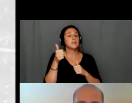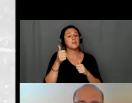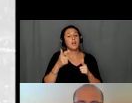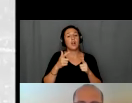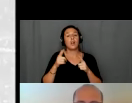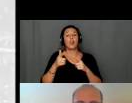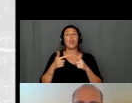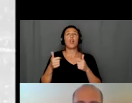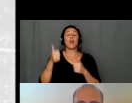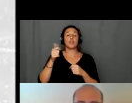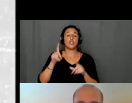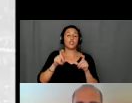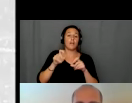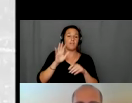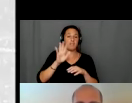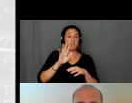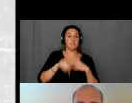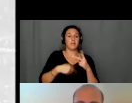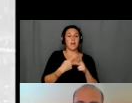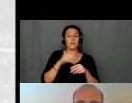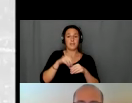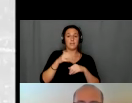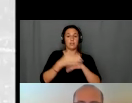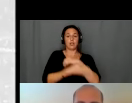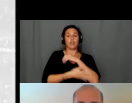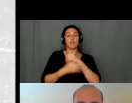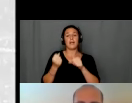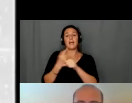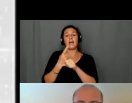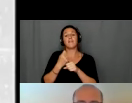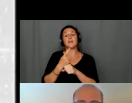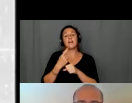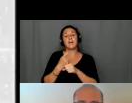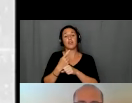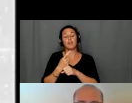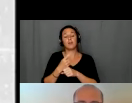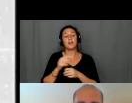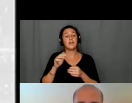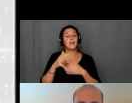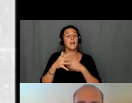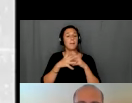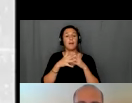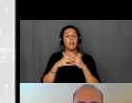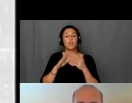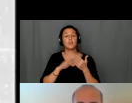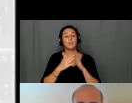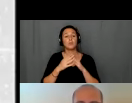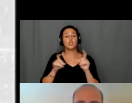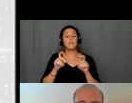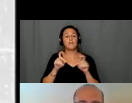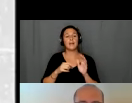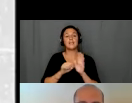its kind in the country. Every year the American Community Survey samples 1 percent of American